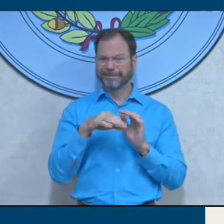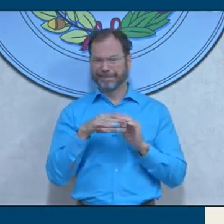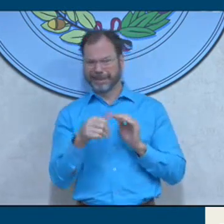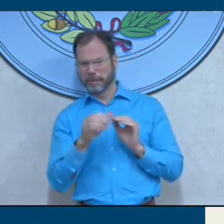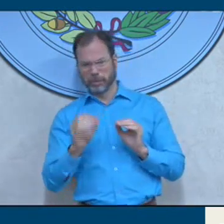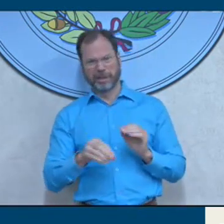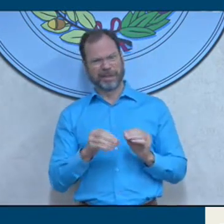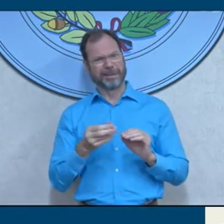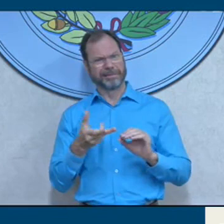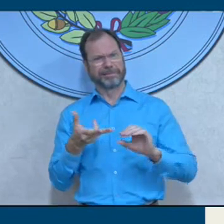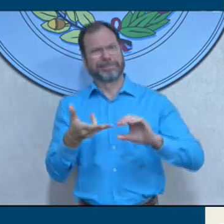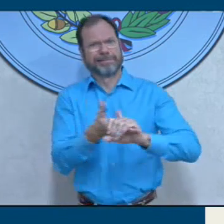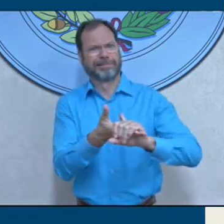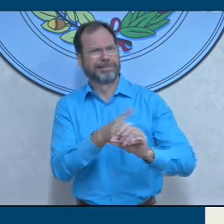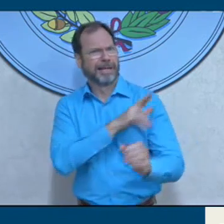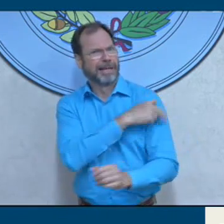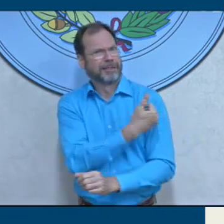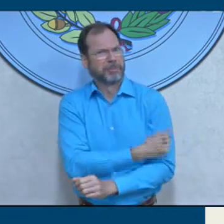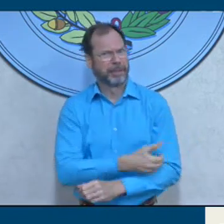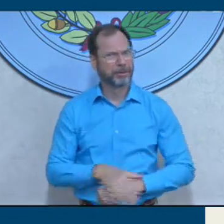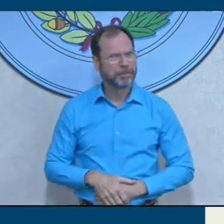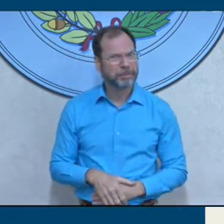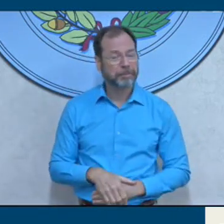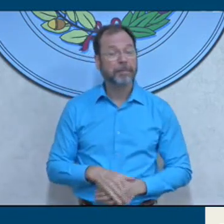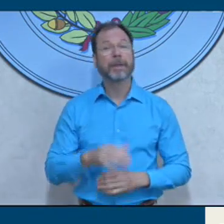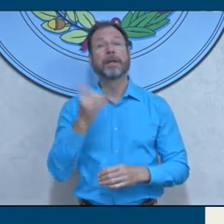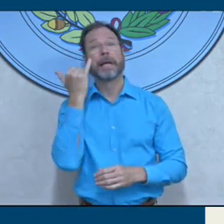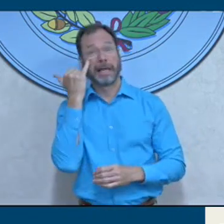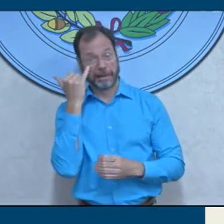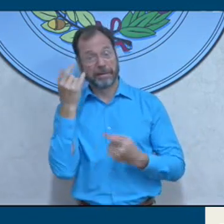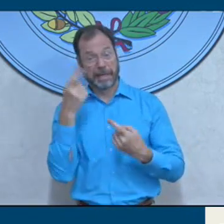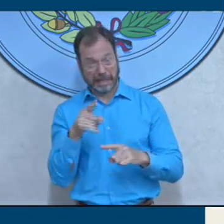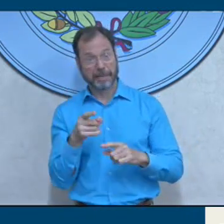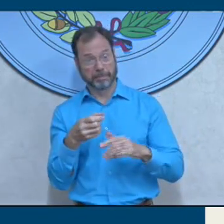ONLY ABOUT 10% OR EVEN LESS OF TEXAS WHO TEST POSITIVE FOR COVID-19. EVERY EVEN NEED TO